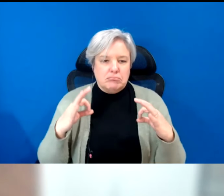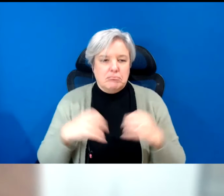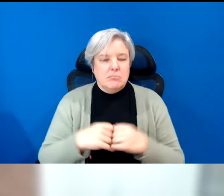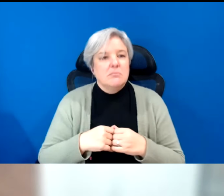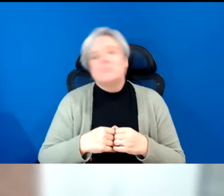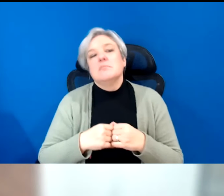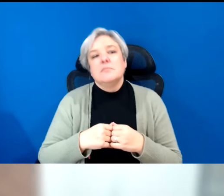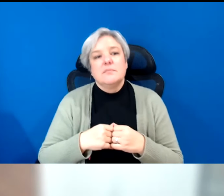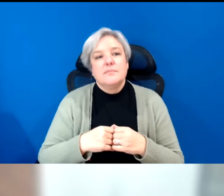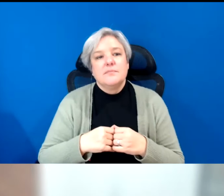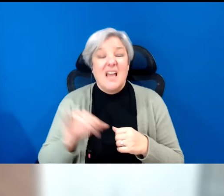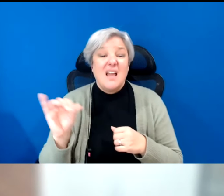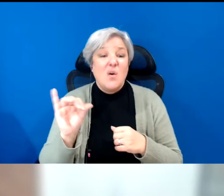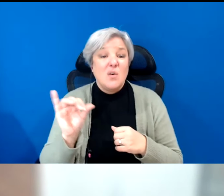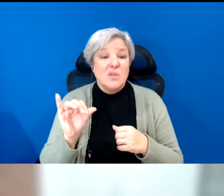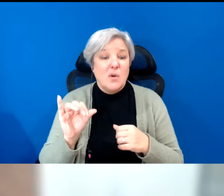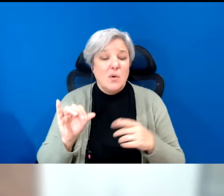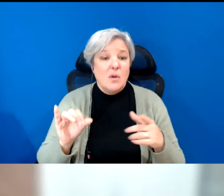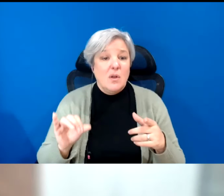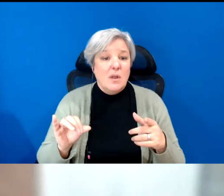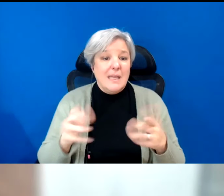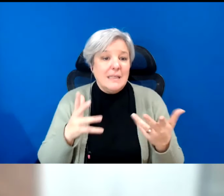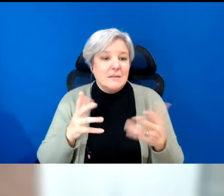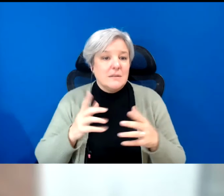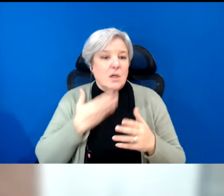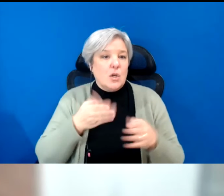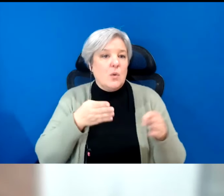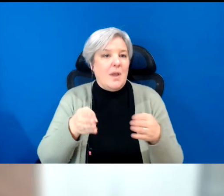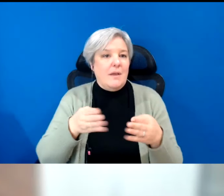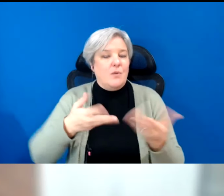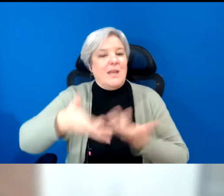That also is a way to indicate interaction with the student, right?